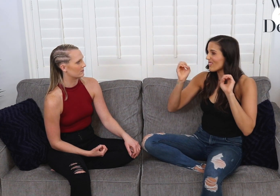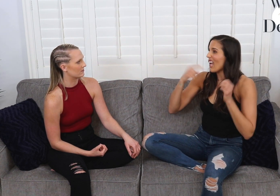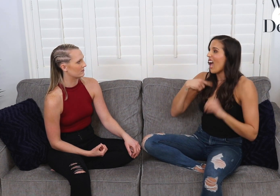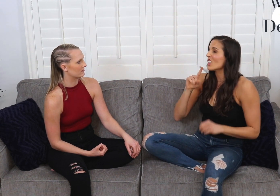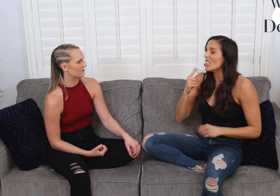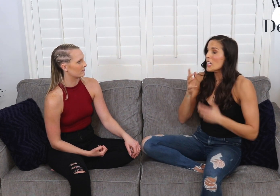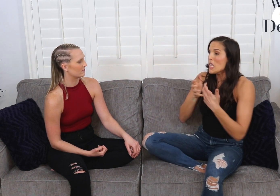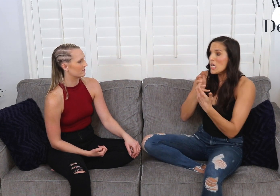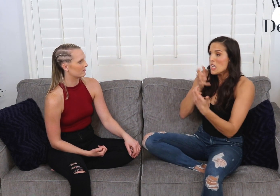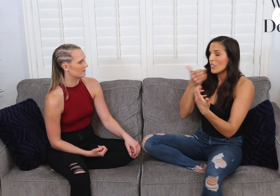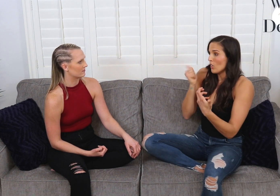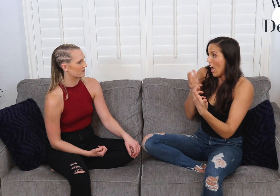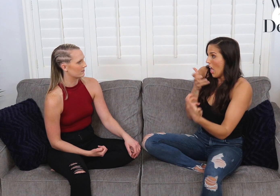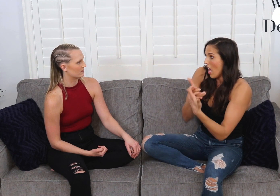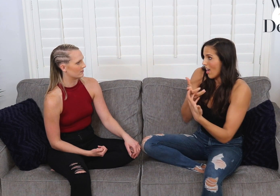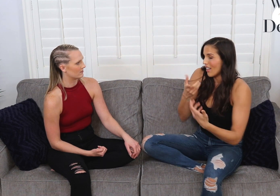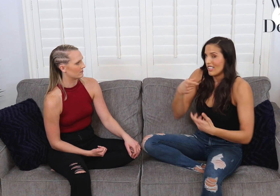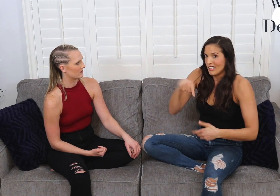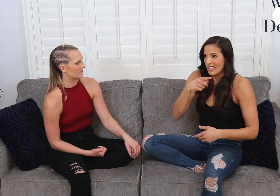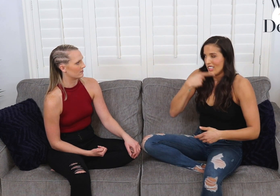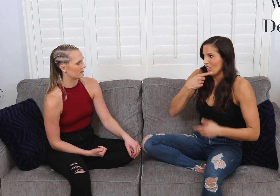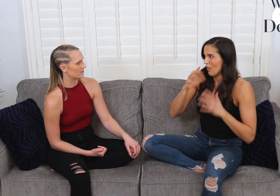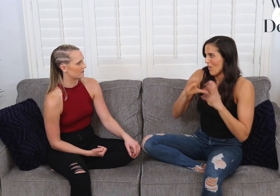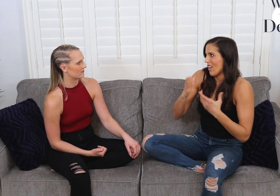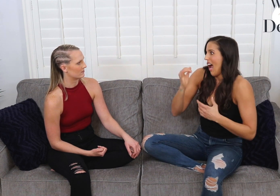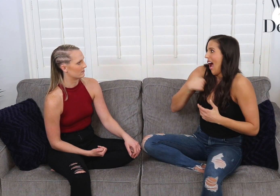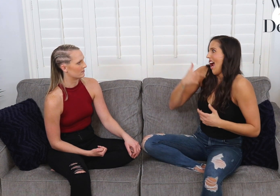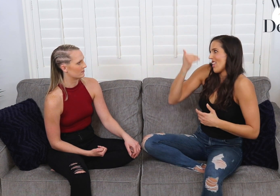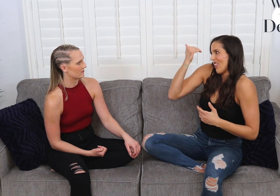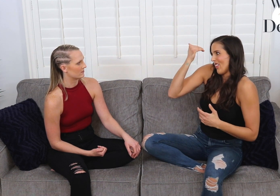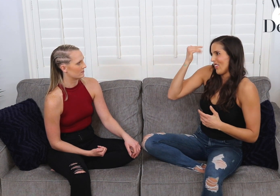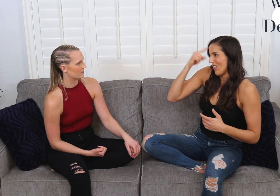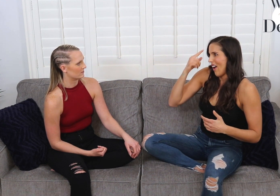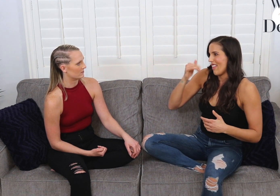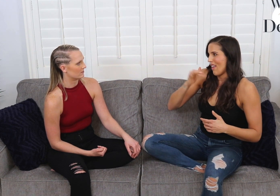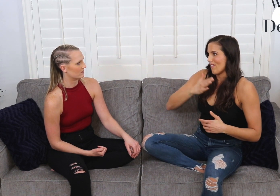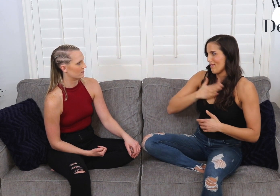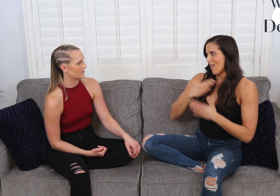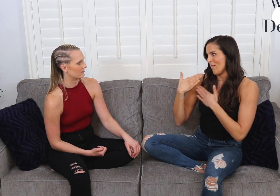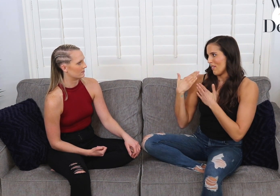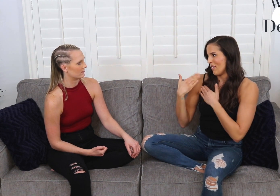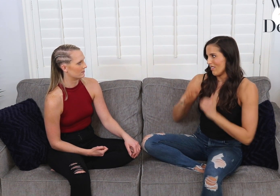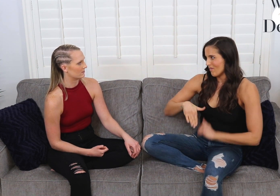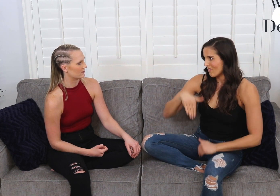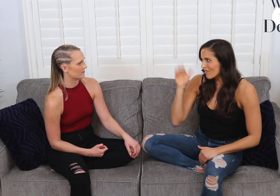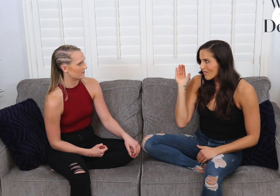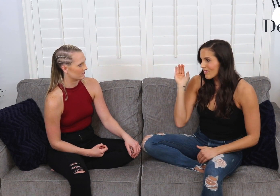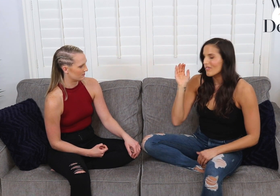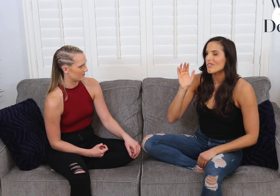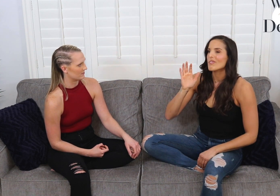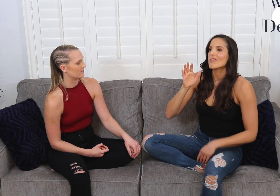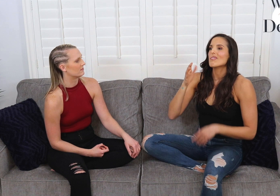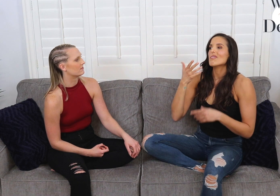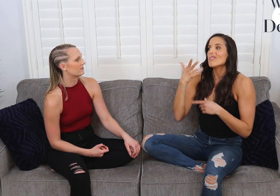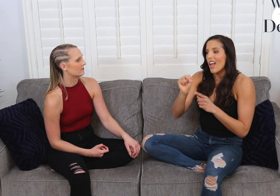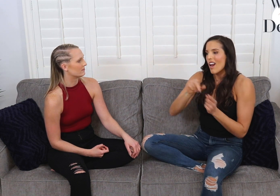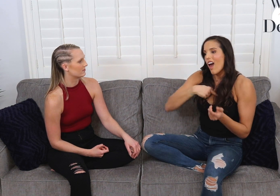I had no ASL access. So, I just try to accommodate the hearing world because I thought that was my responsibility growing up,